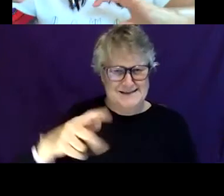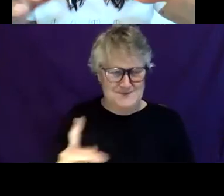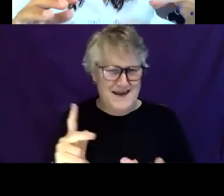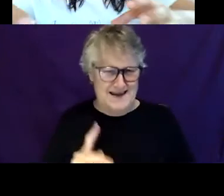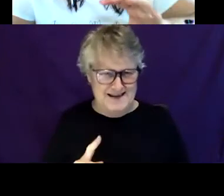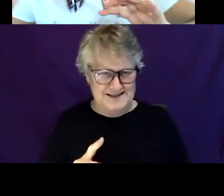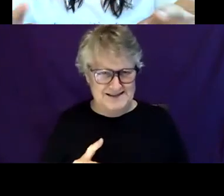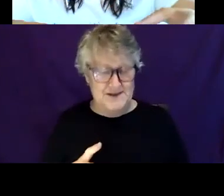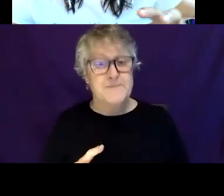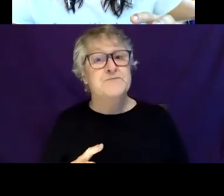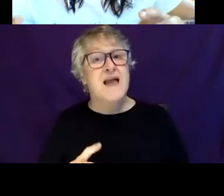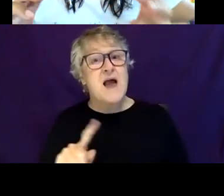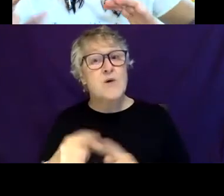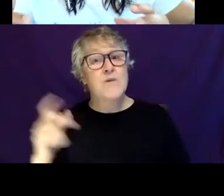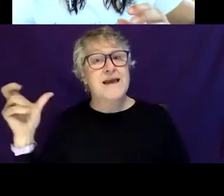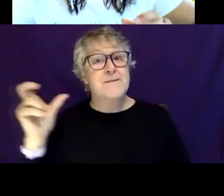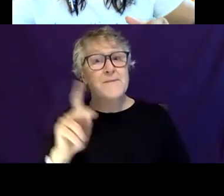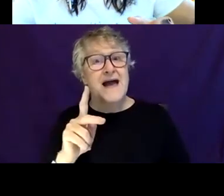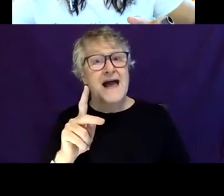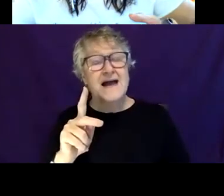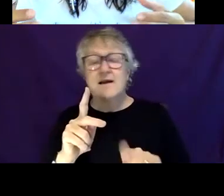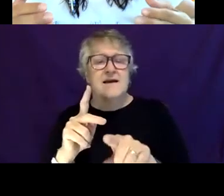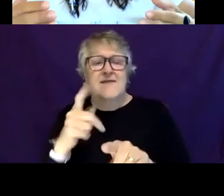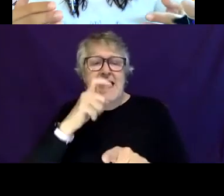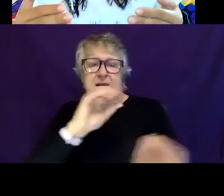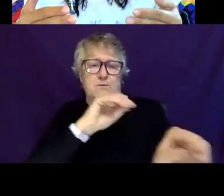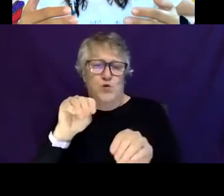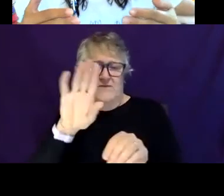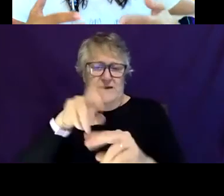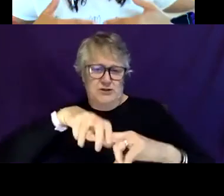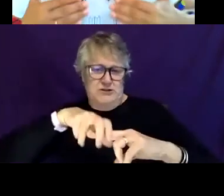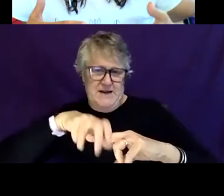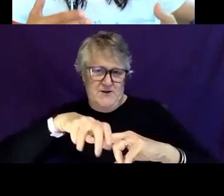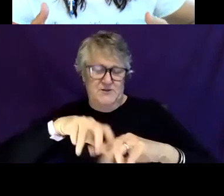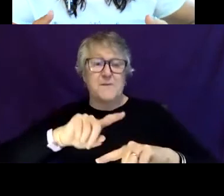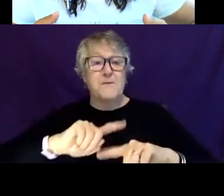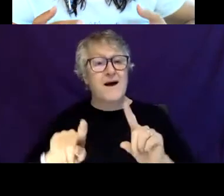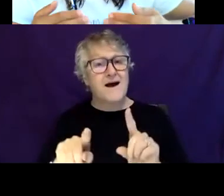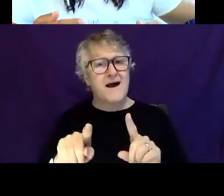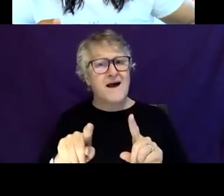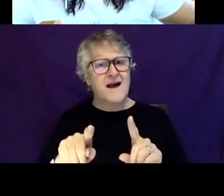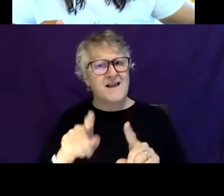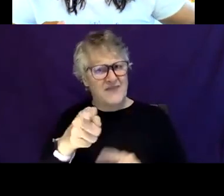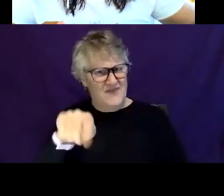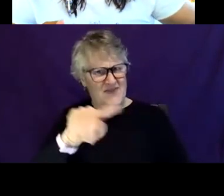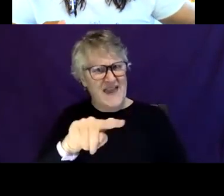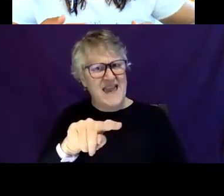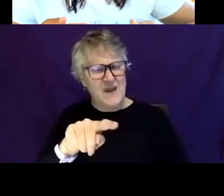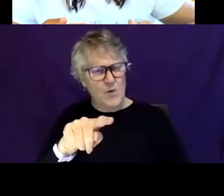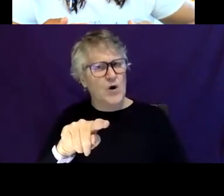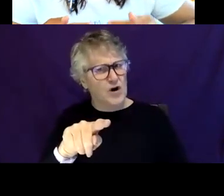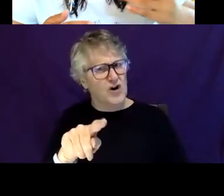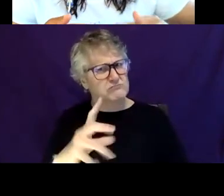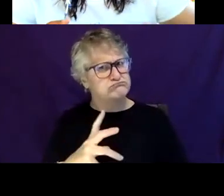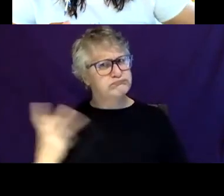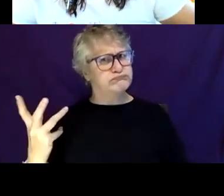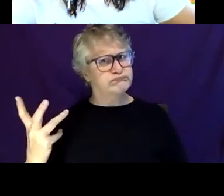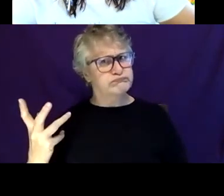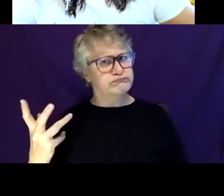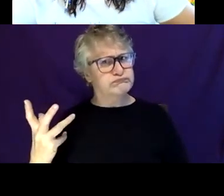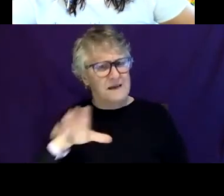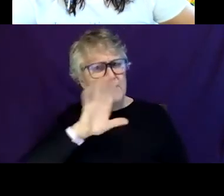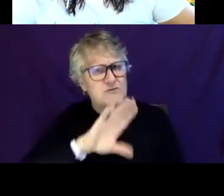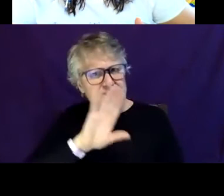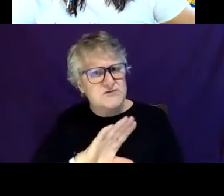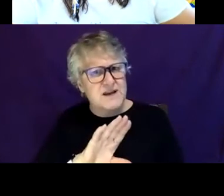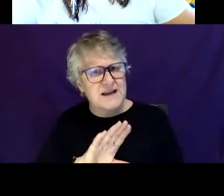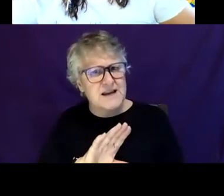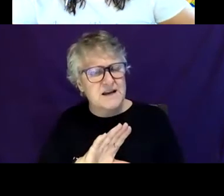You know they hadn't moved their chairs that when we debriefed, they were a little angry, a little frustrated, you know they just, they wanted the answer.